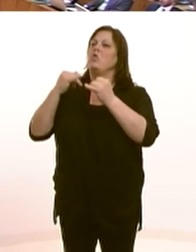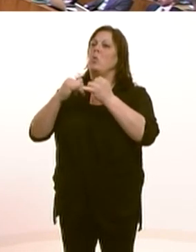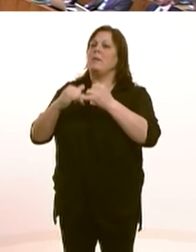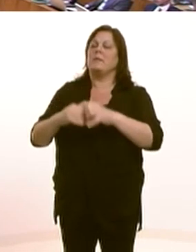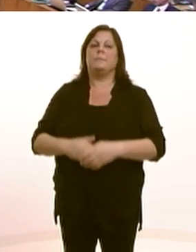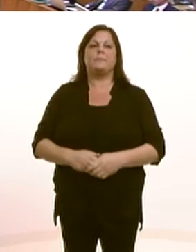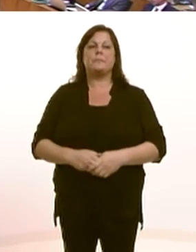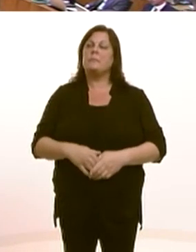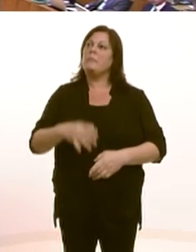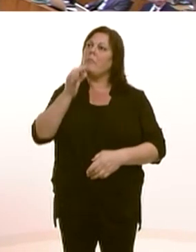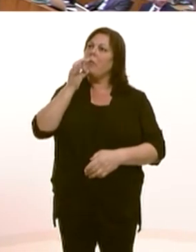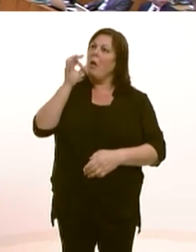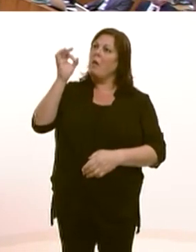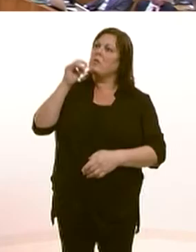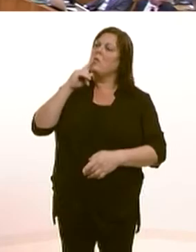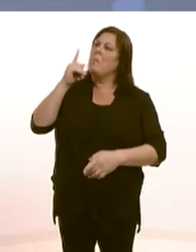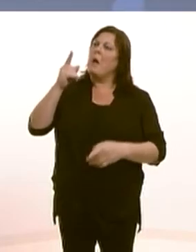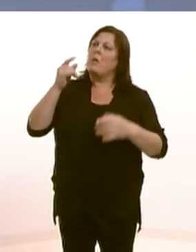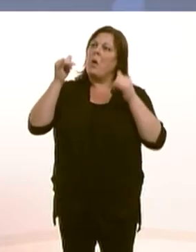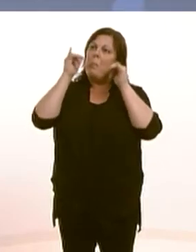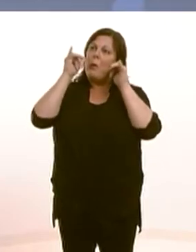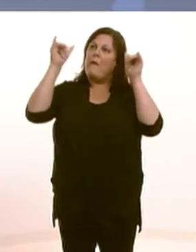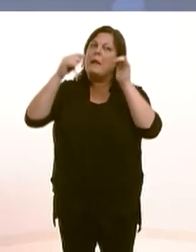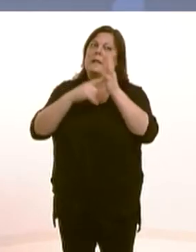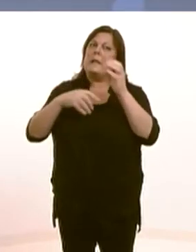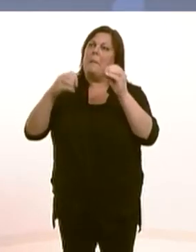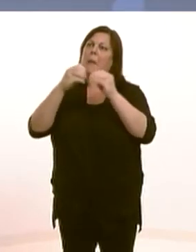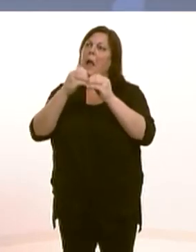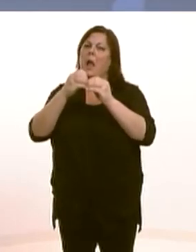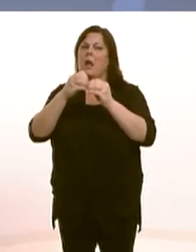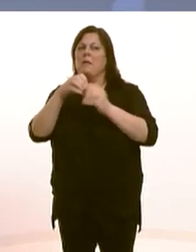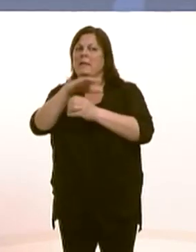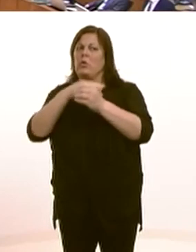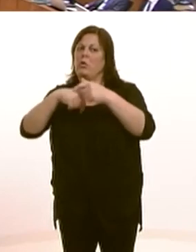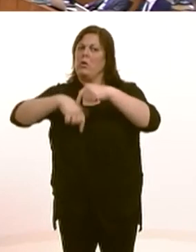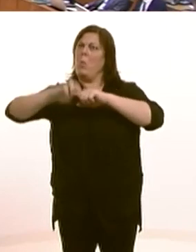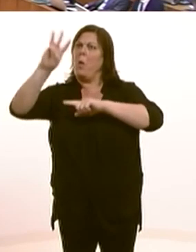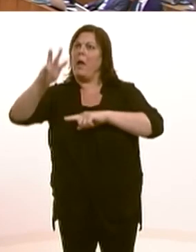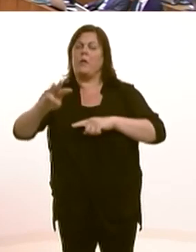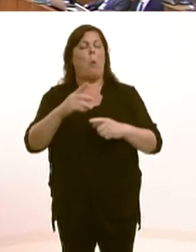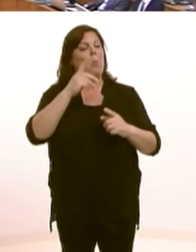A wnaiff y Prif Weinidog ddatganiad am lefelau TB buchol yng Nghymru? OAQ(5)0151(FM) Carwyn Jones: Yes. We have seen some real progress over the last few years.